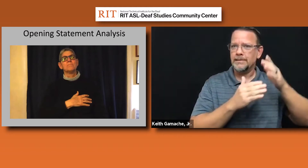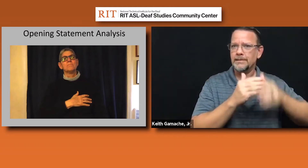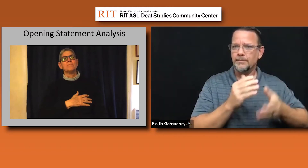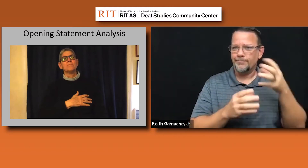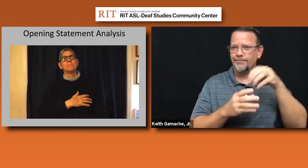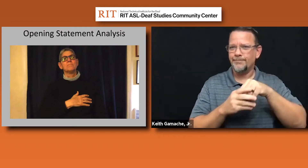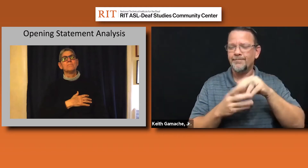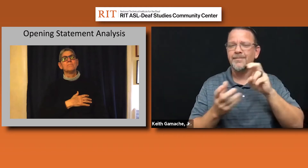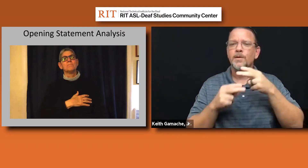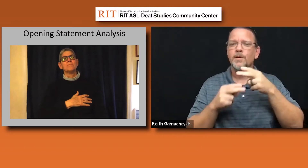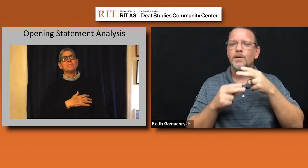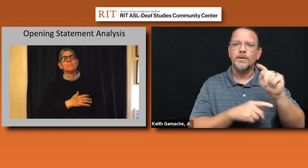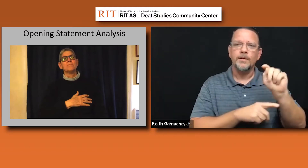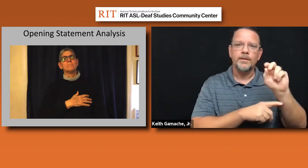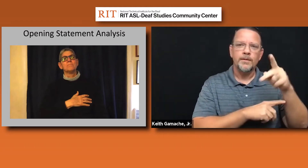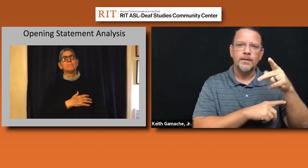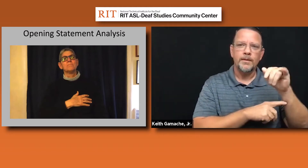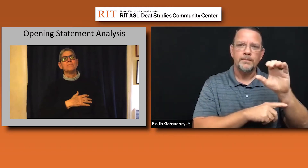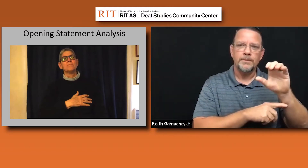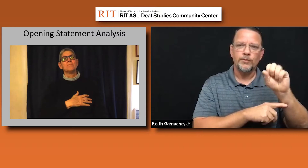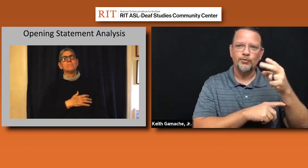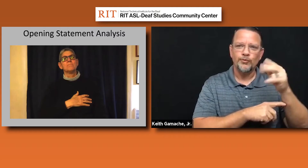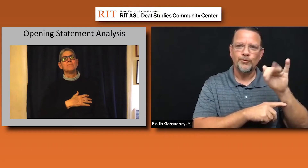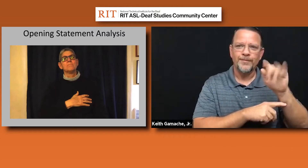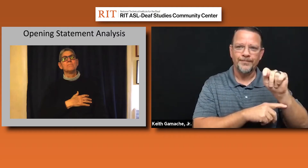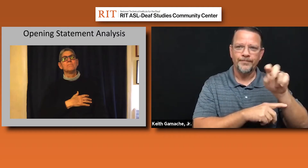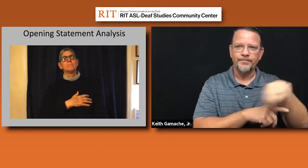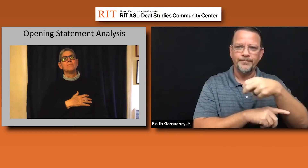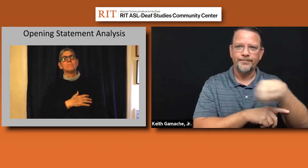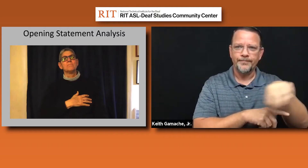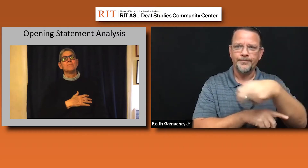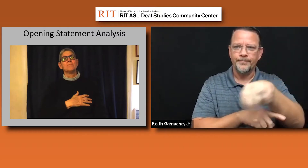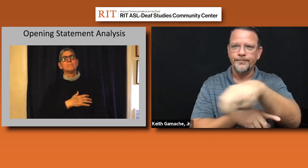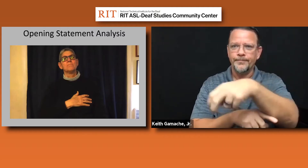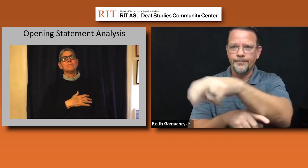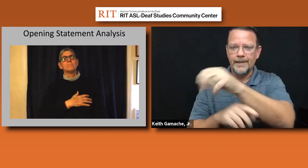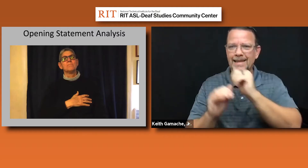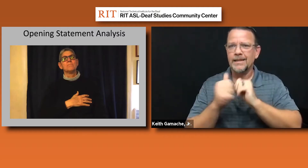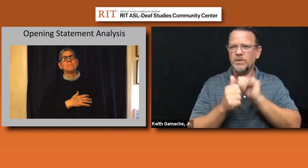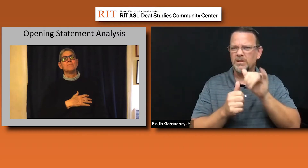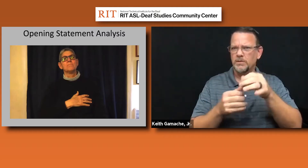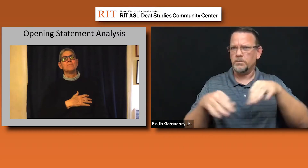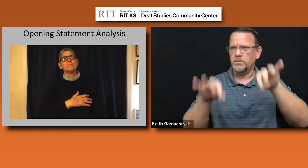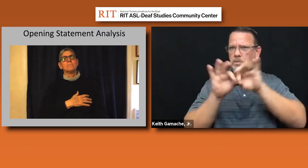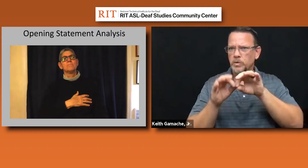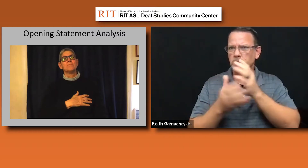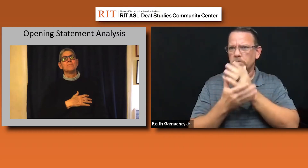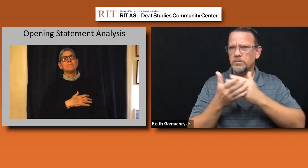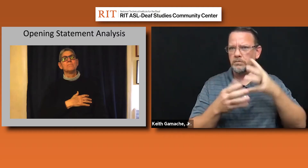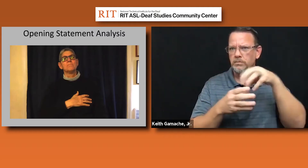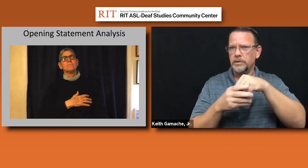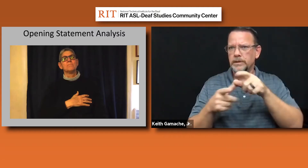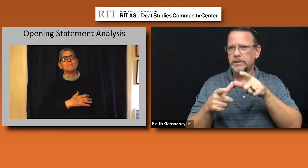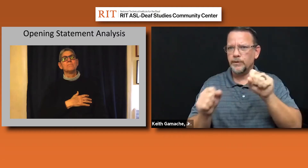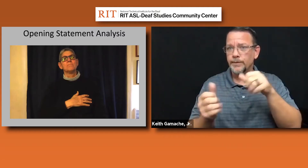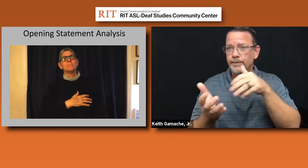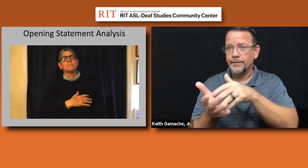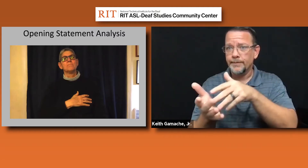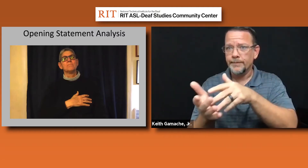that we could develop, but this idea of topic shift is also involved in linguistic studies